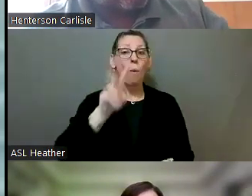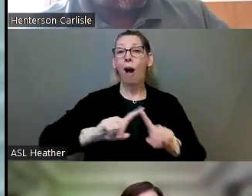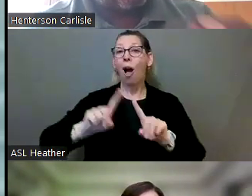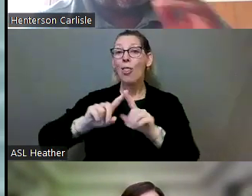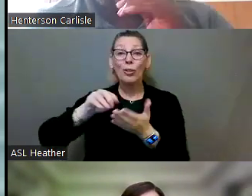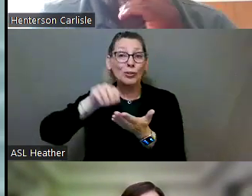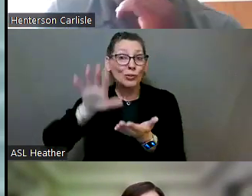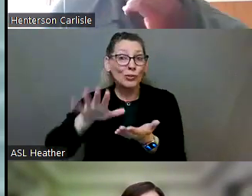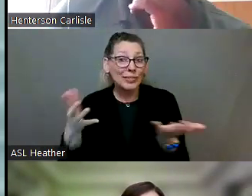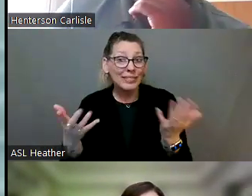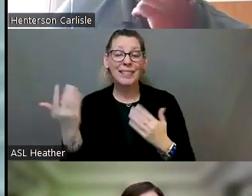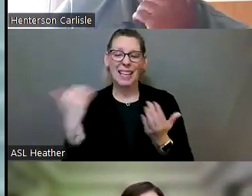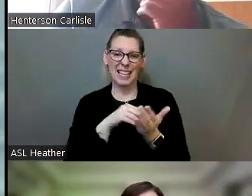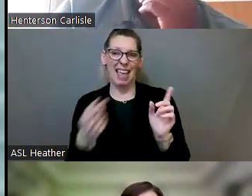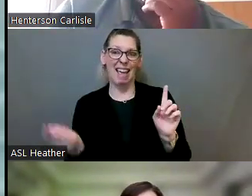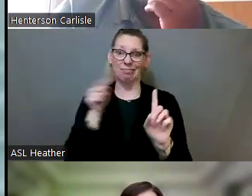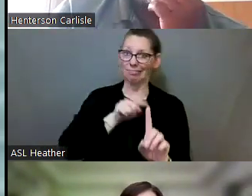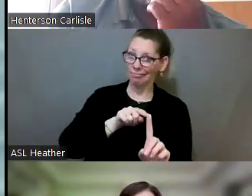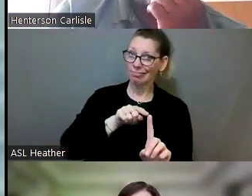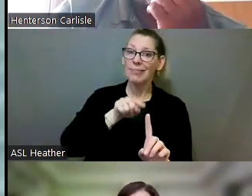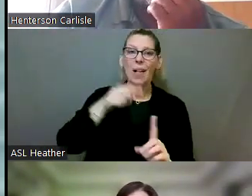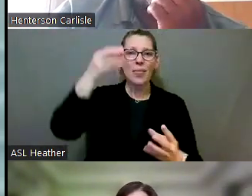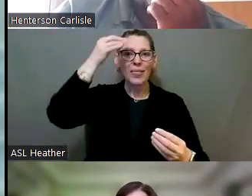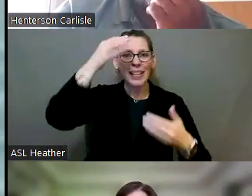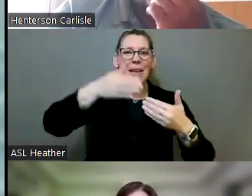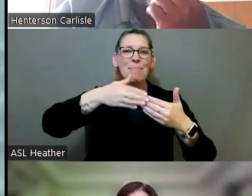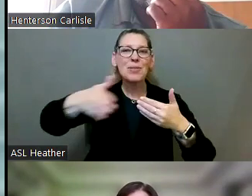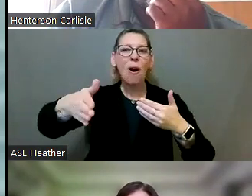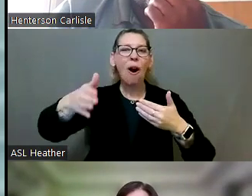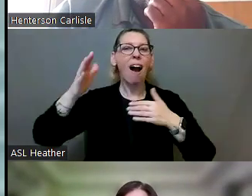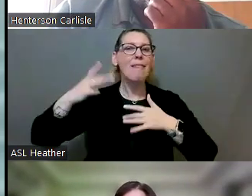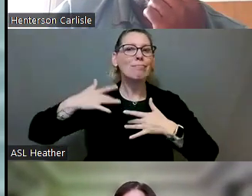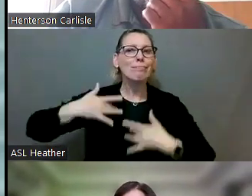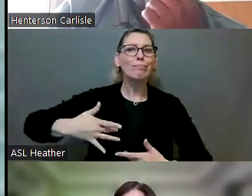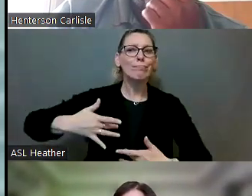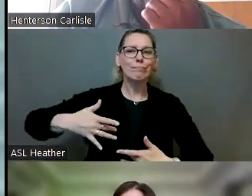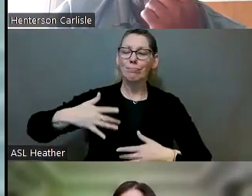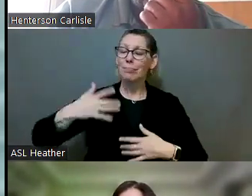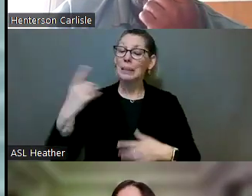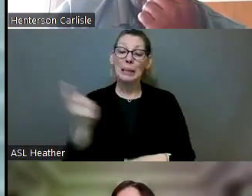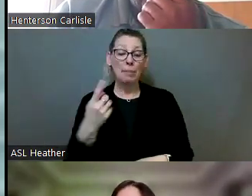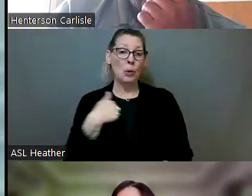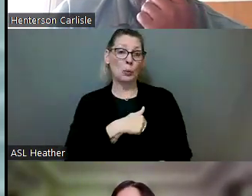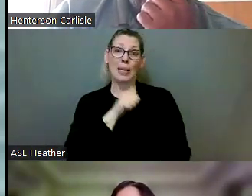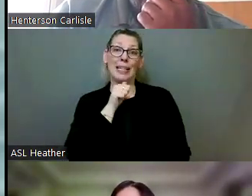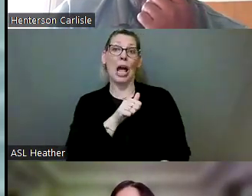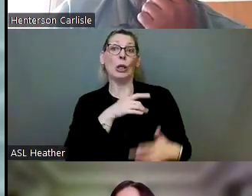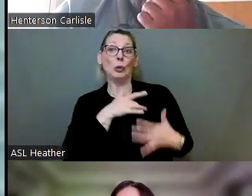it comes back to that notion of Thinking Beyond the traditional. While that may not be something that we traditionally do, it's what meets the